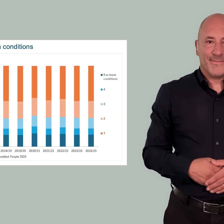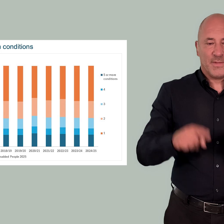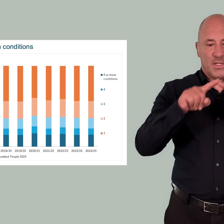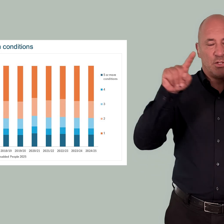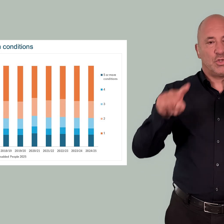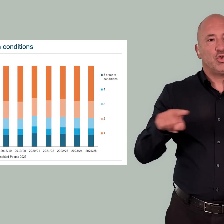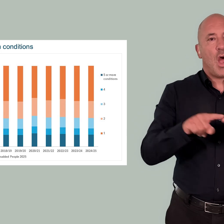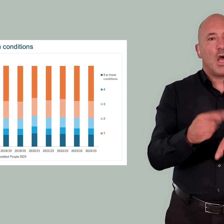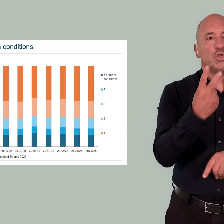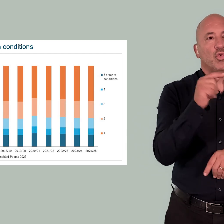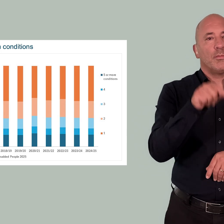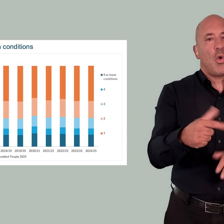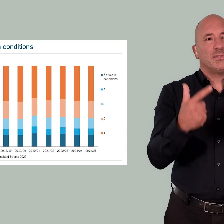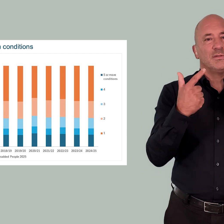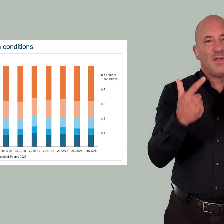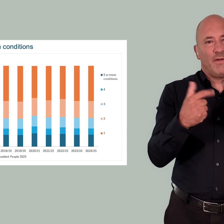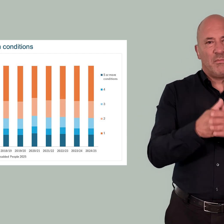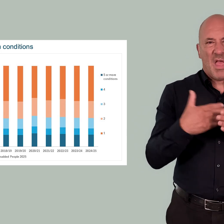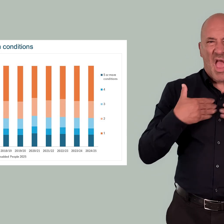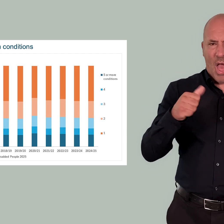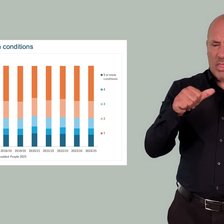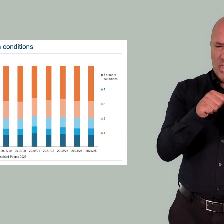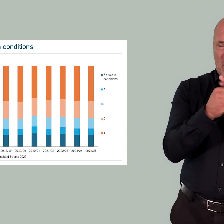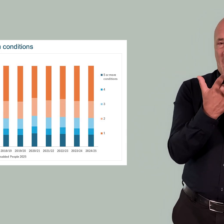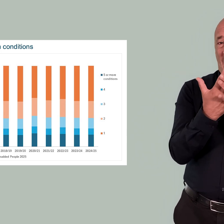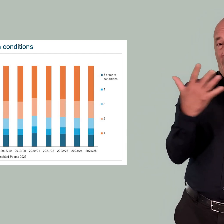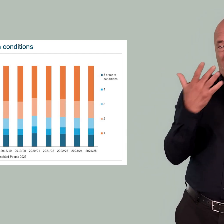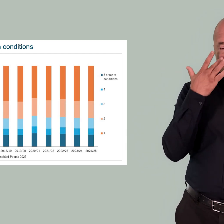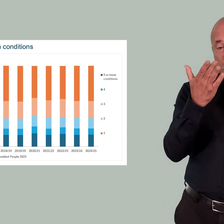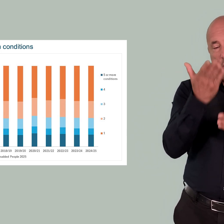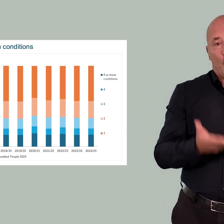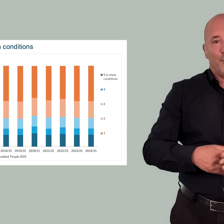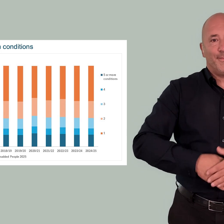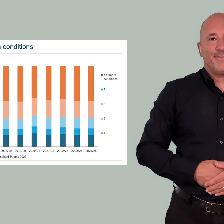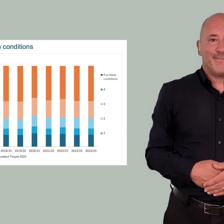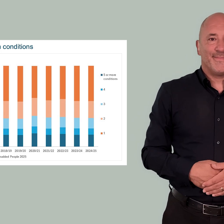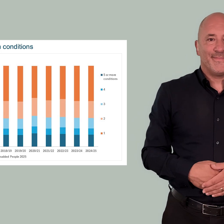Chart 2.7: Number of health conditions